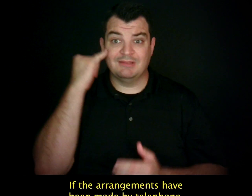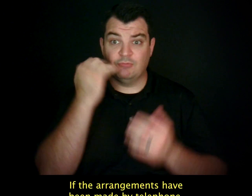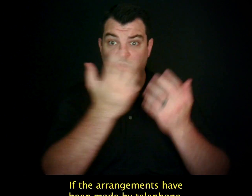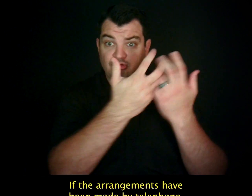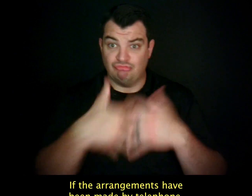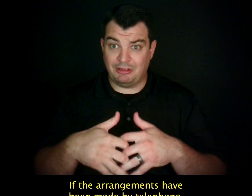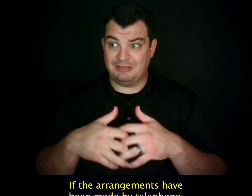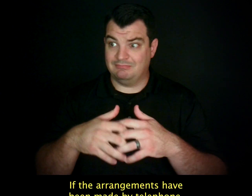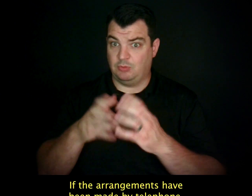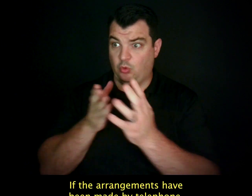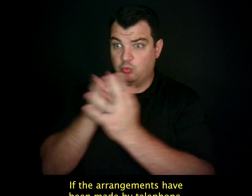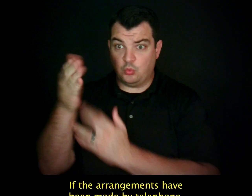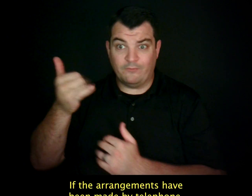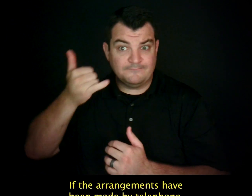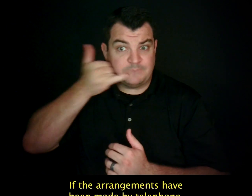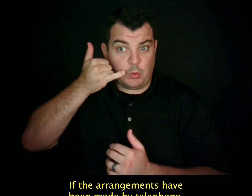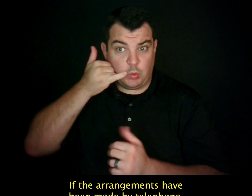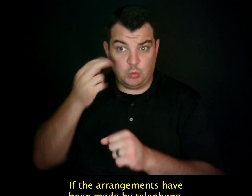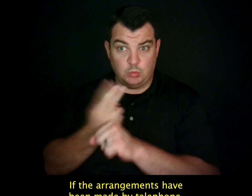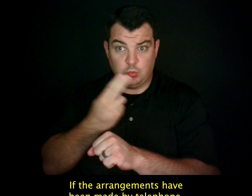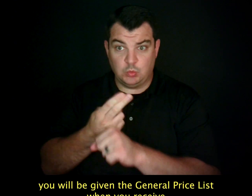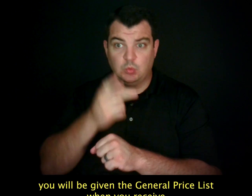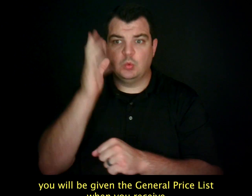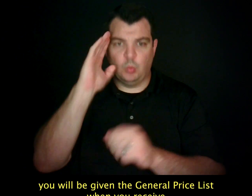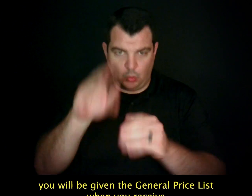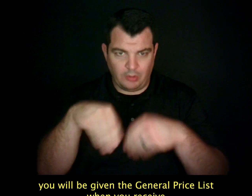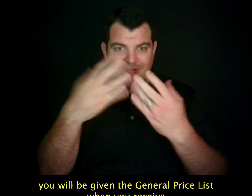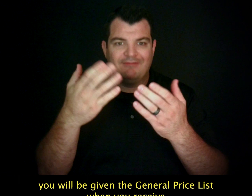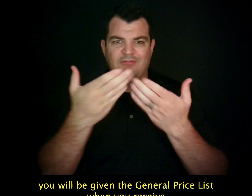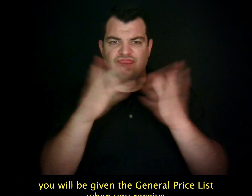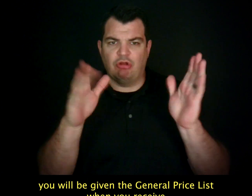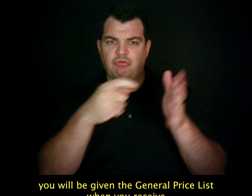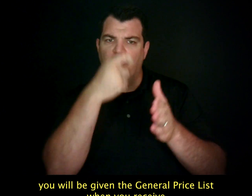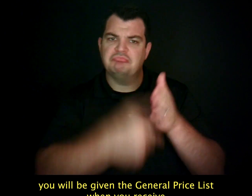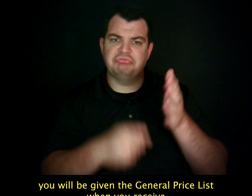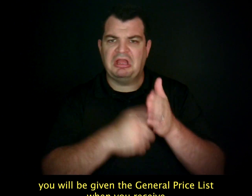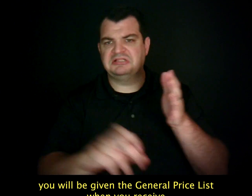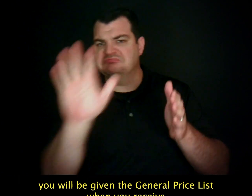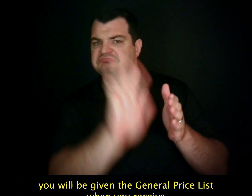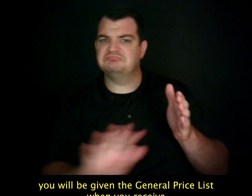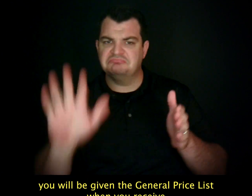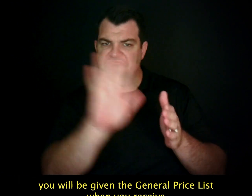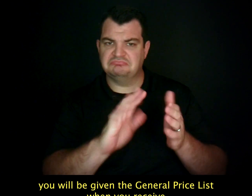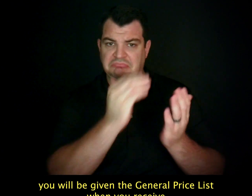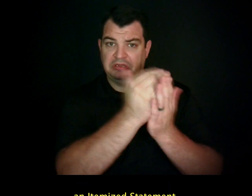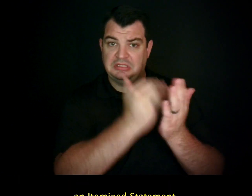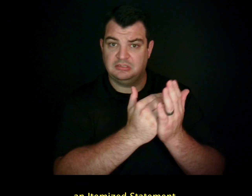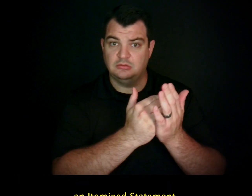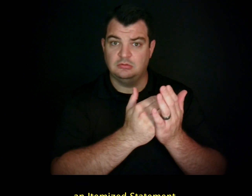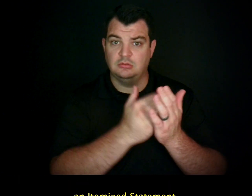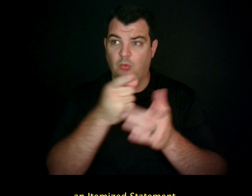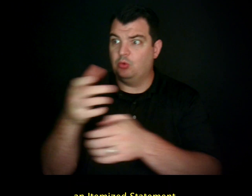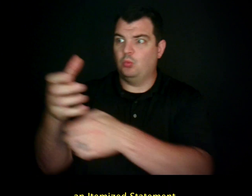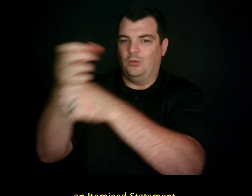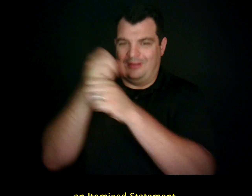If the arrangements have been made by telephone, you will be given the General Price List when you receive an Itemized Statement.